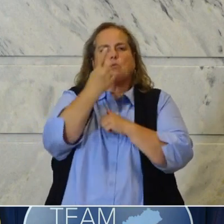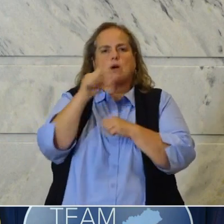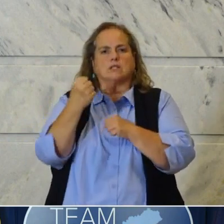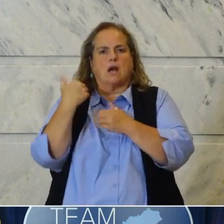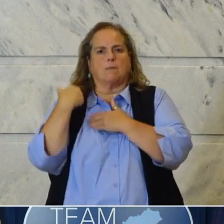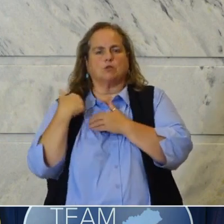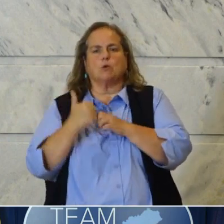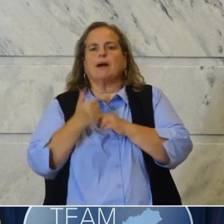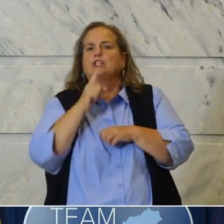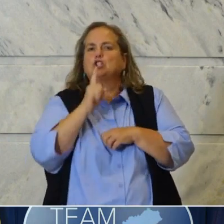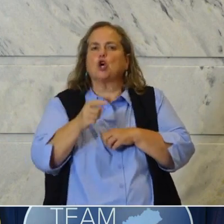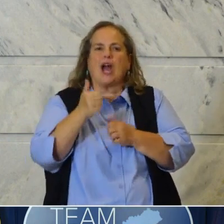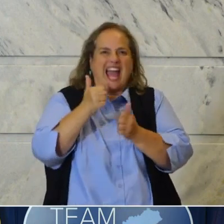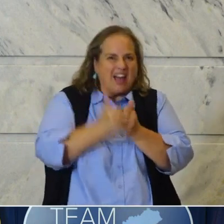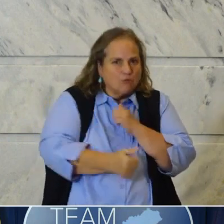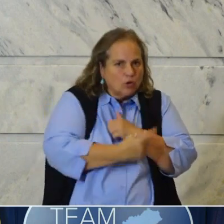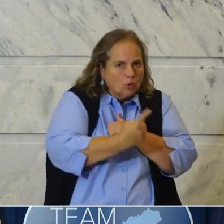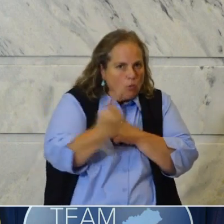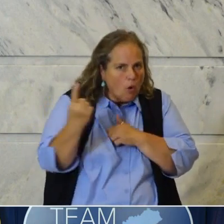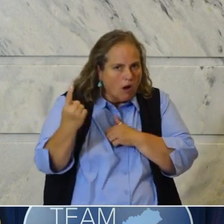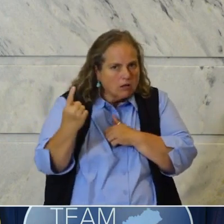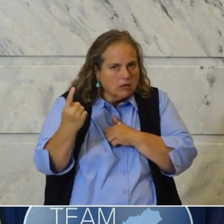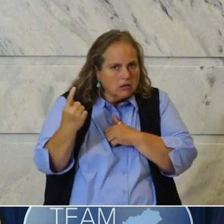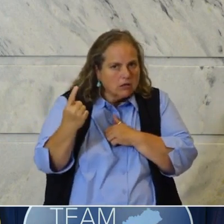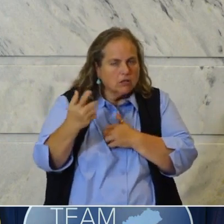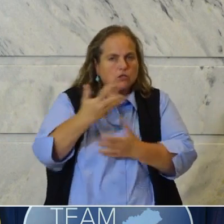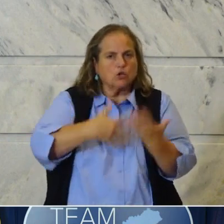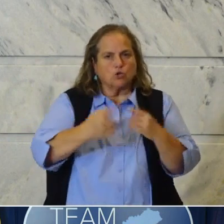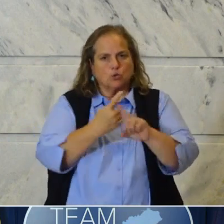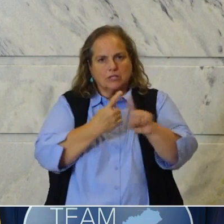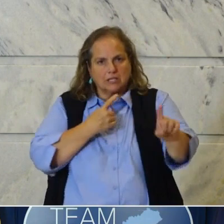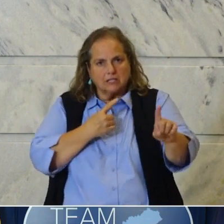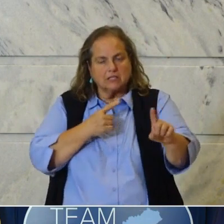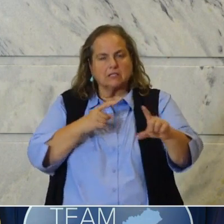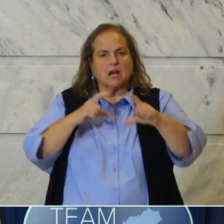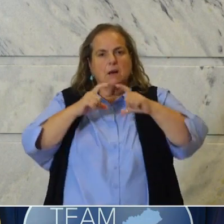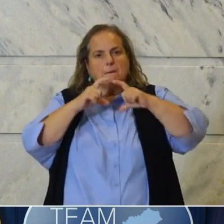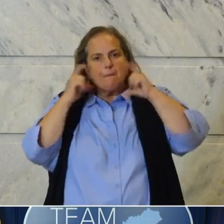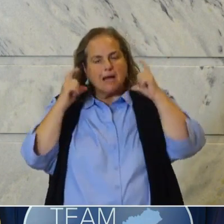folks socially distance. Wear a mask and wash your hands and follow the